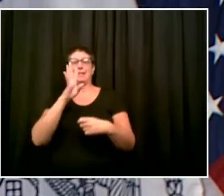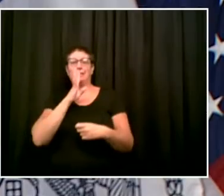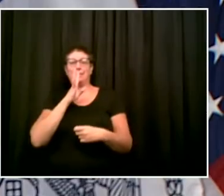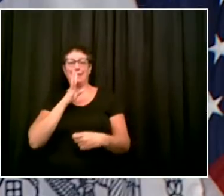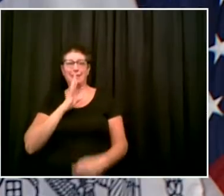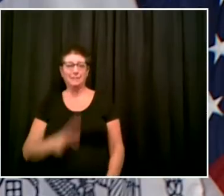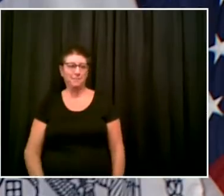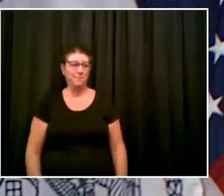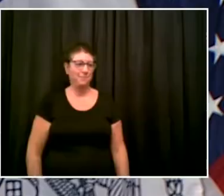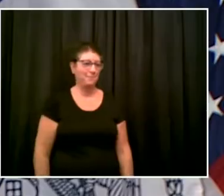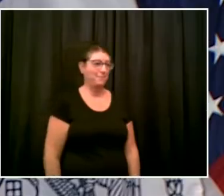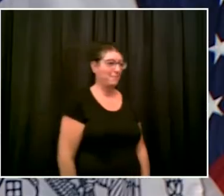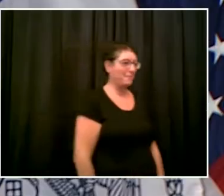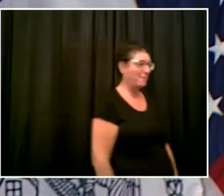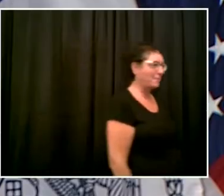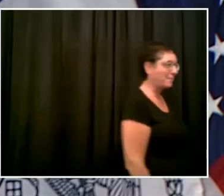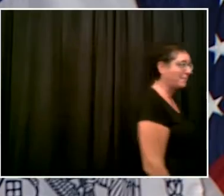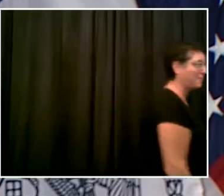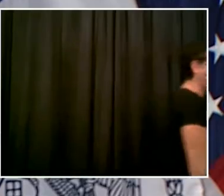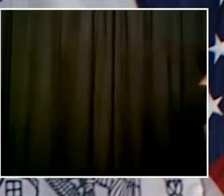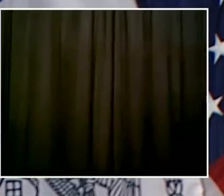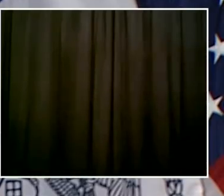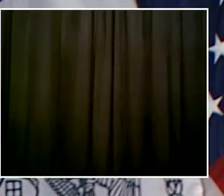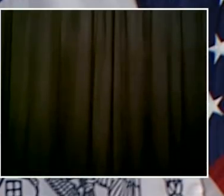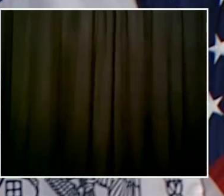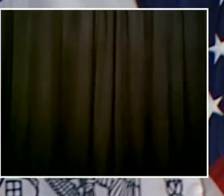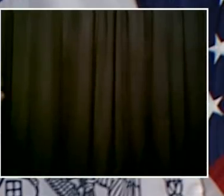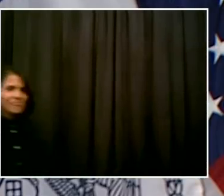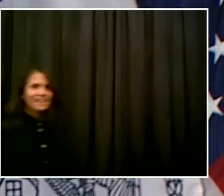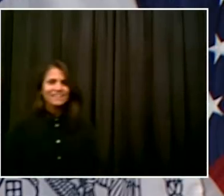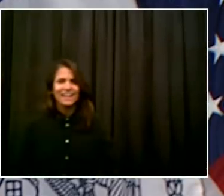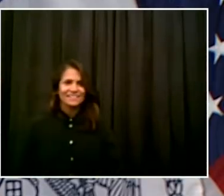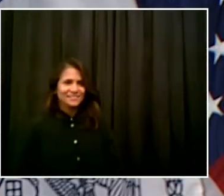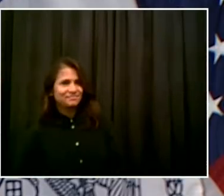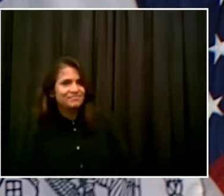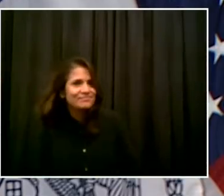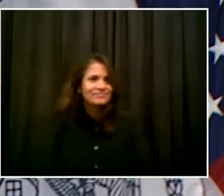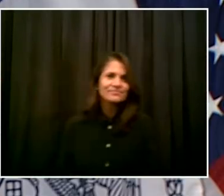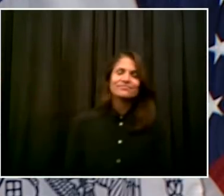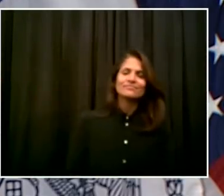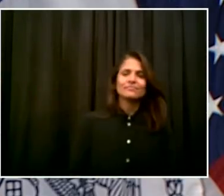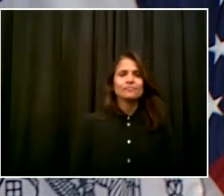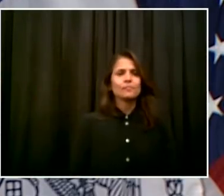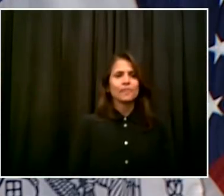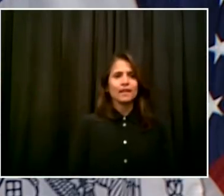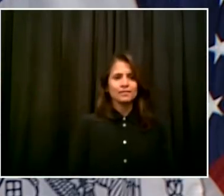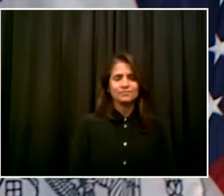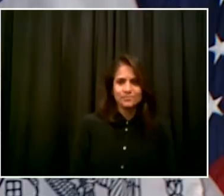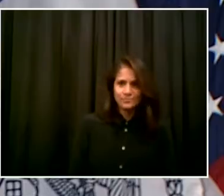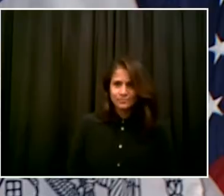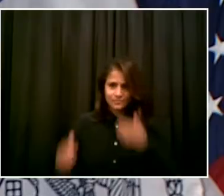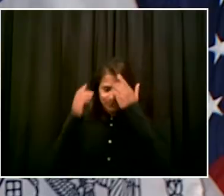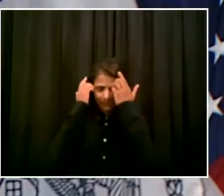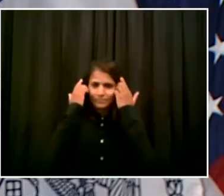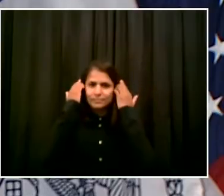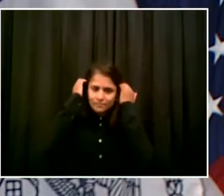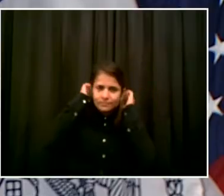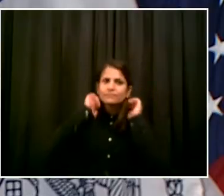WE WILL BE ABLE TO DO MORE AND MORE AND OPEN UP MORE AND MORE AS WE DO THAT. NOT JUST STAY THE COURSE, T'IS DOUBLE DOWN AND LET'S GO FARTHER TO MAKE THIS CITY SAFE A FEW